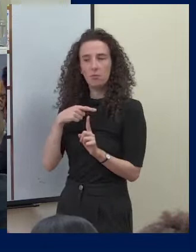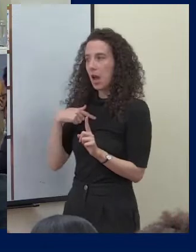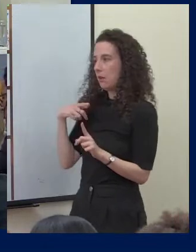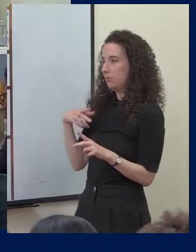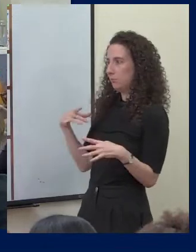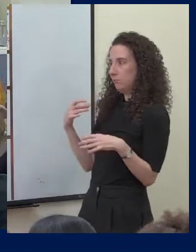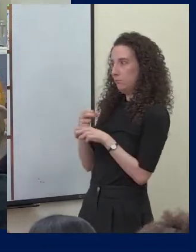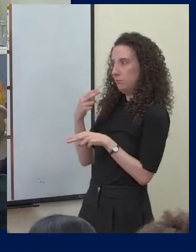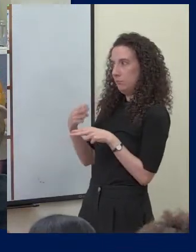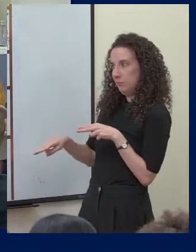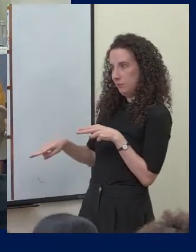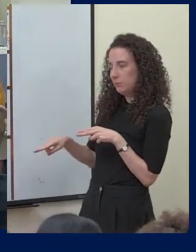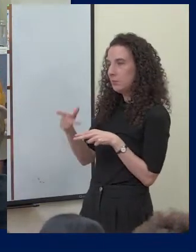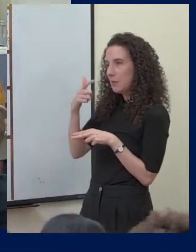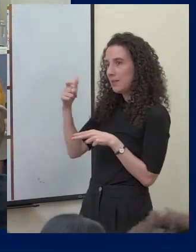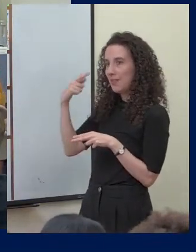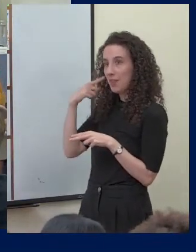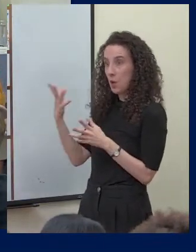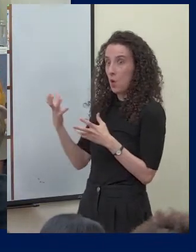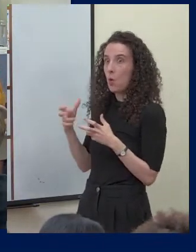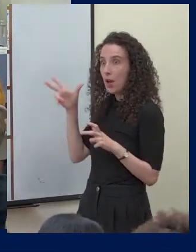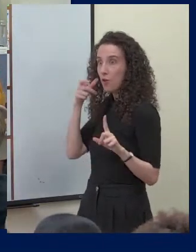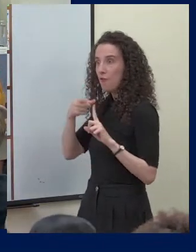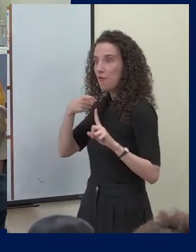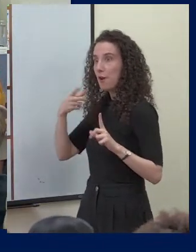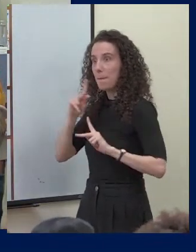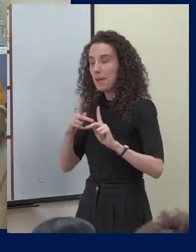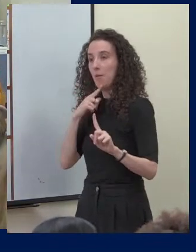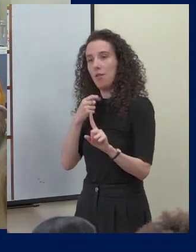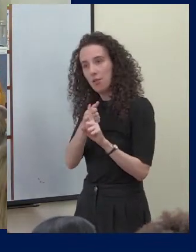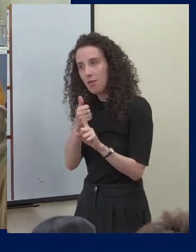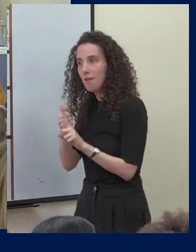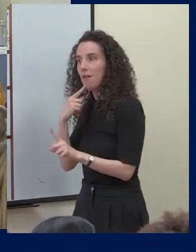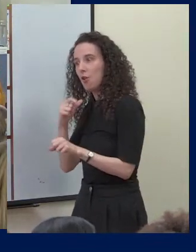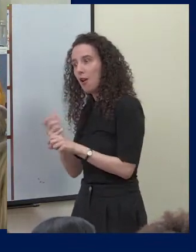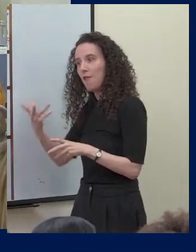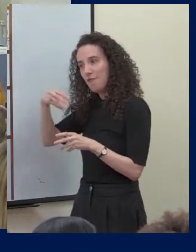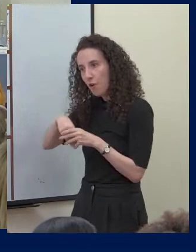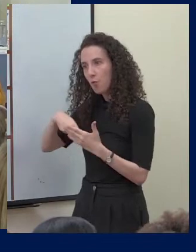I think we all want to hear from the participants but I would say getting rid of the stigma.